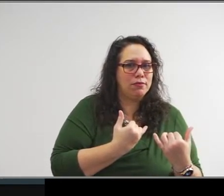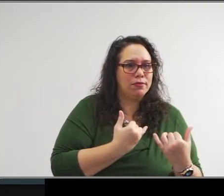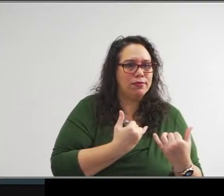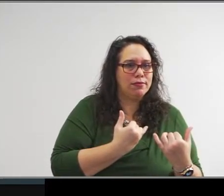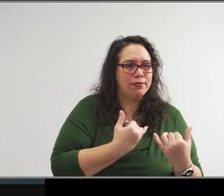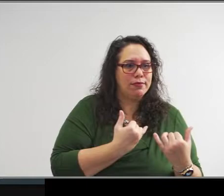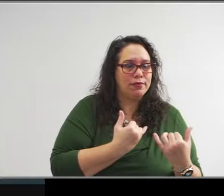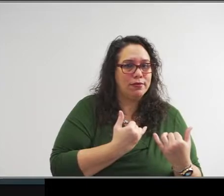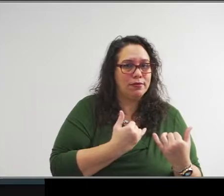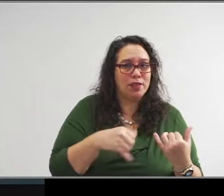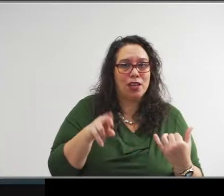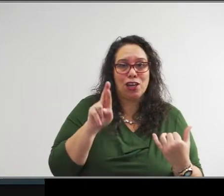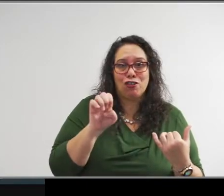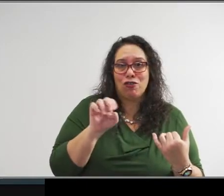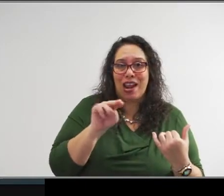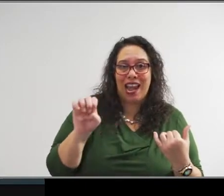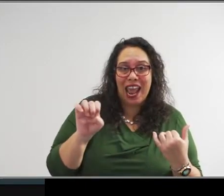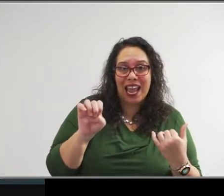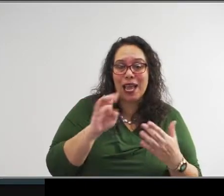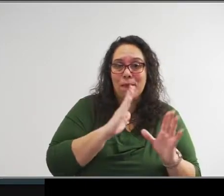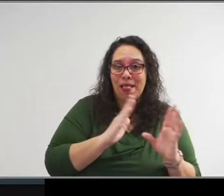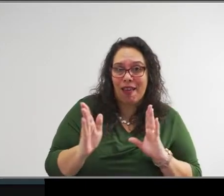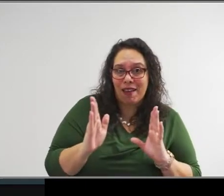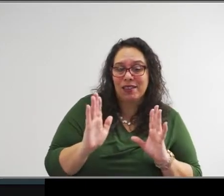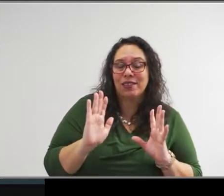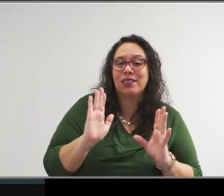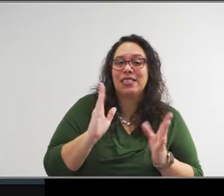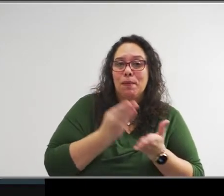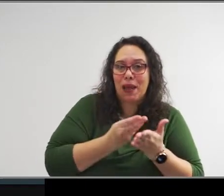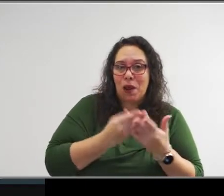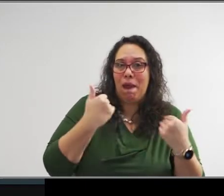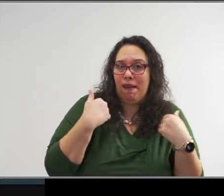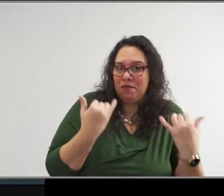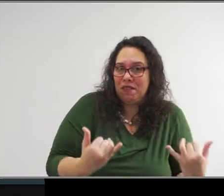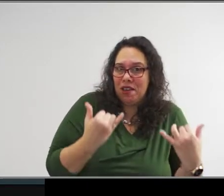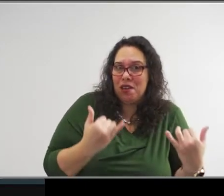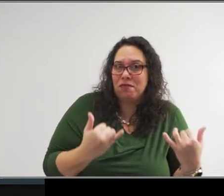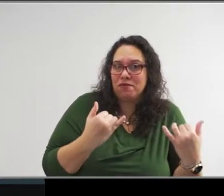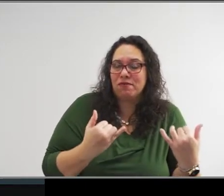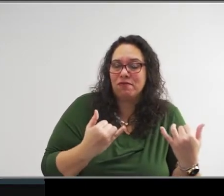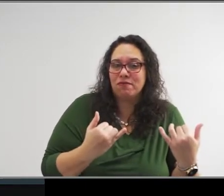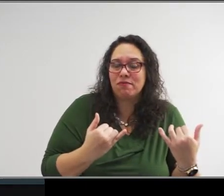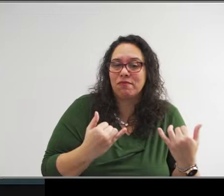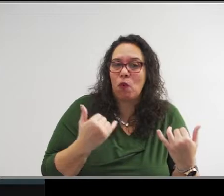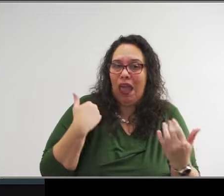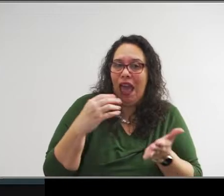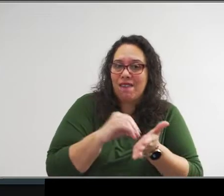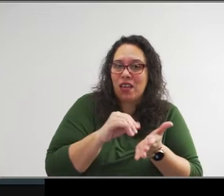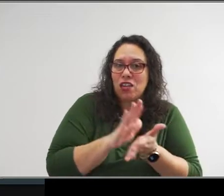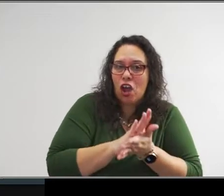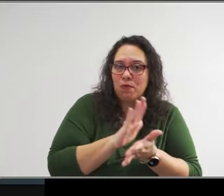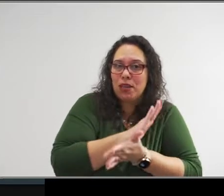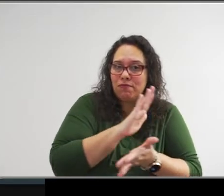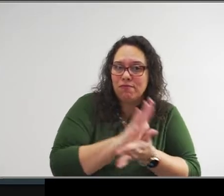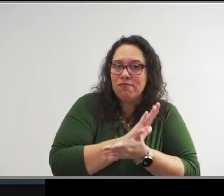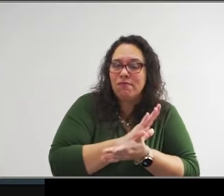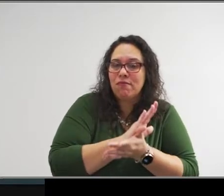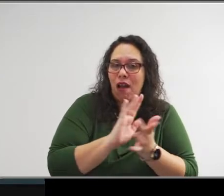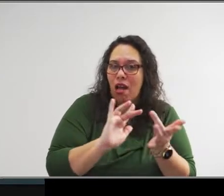But Renee's plan is money that we have in hand that we have that document online for everybody to see,